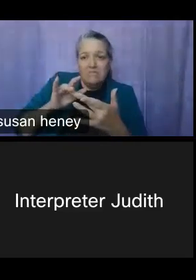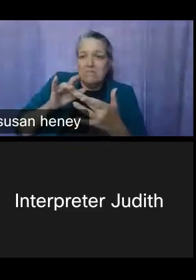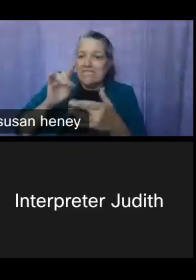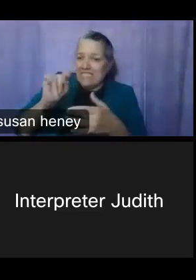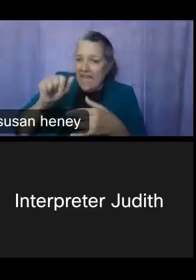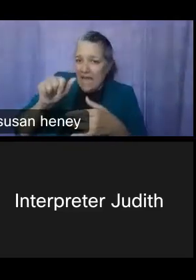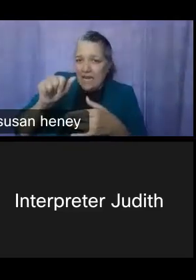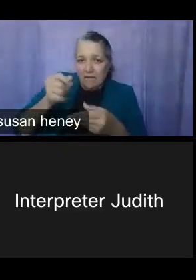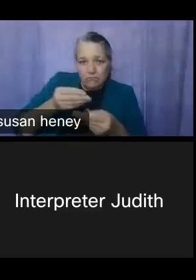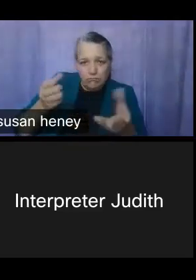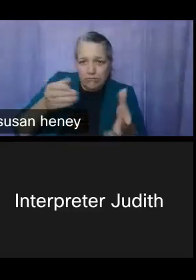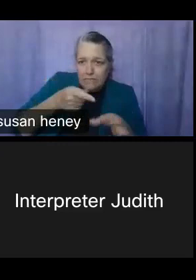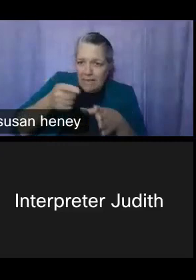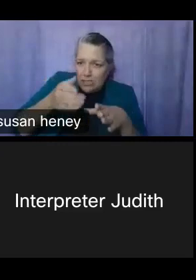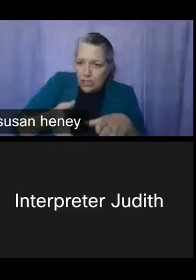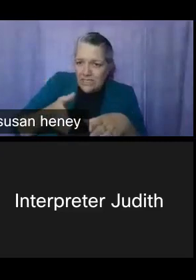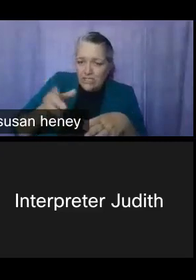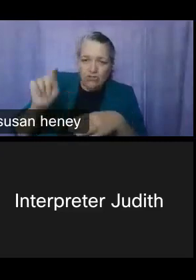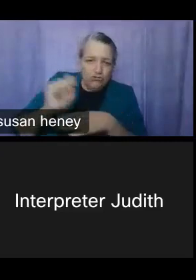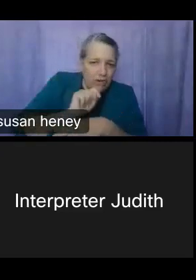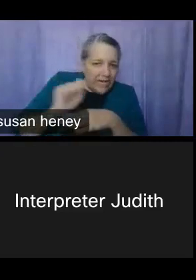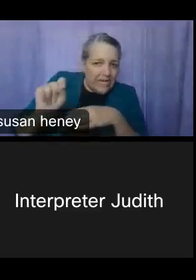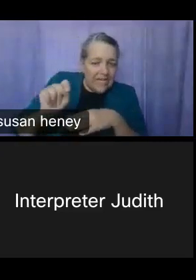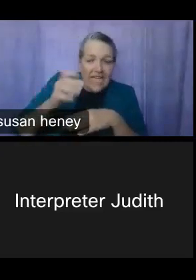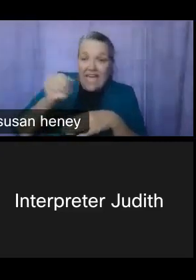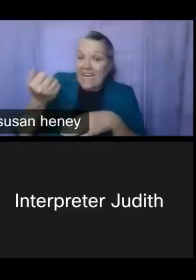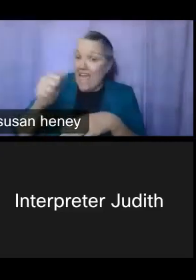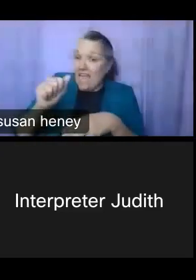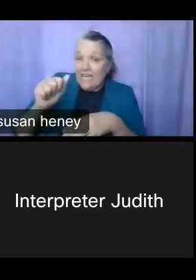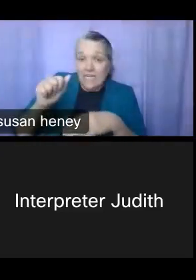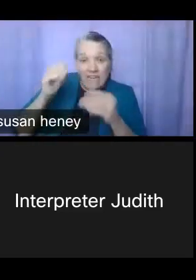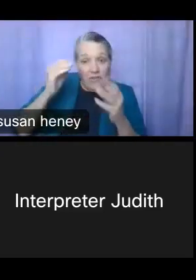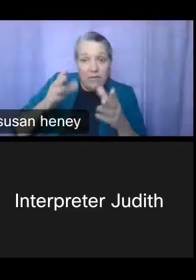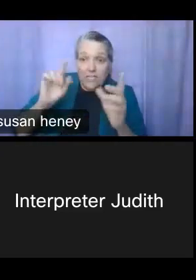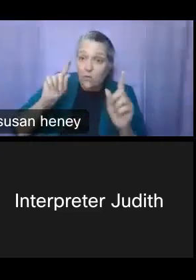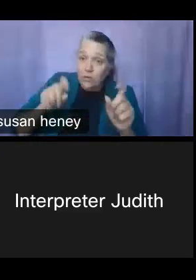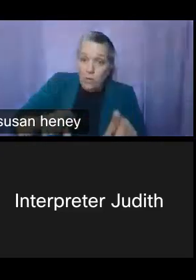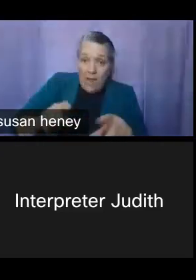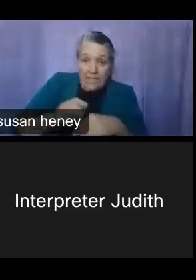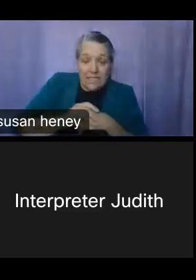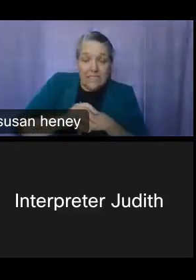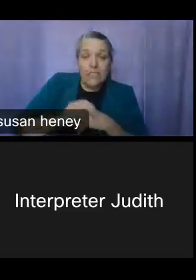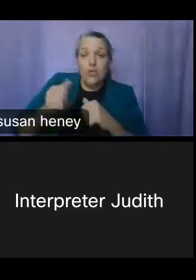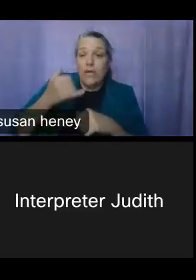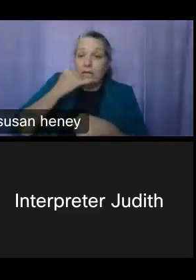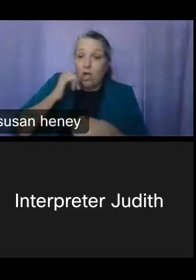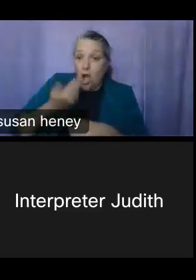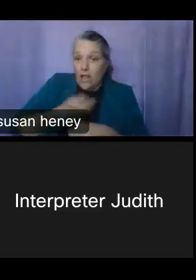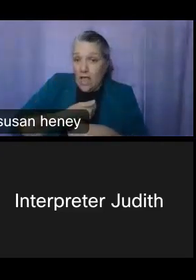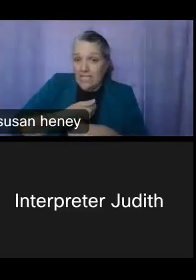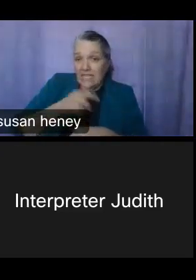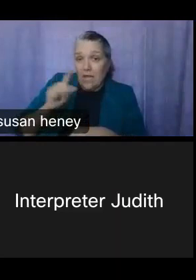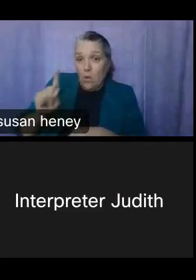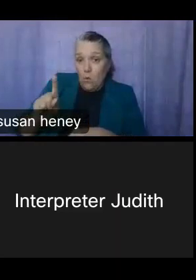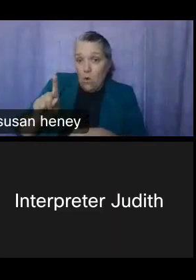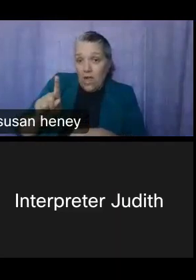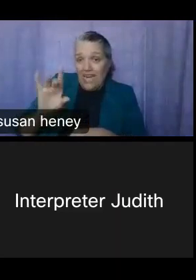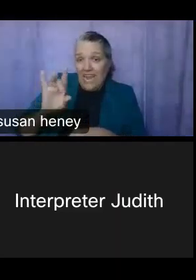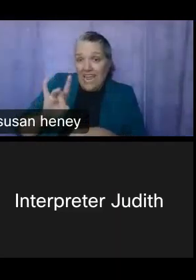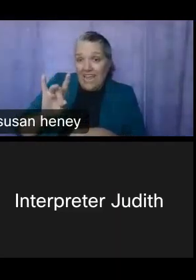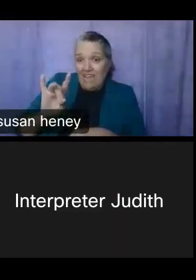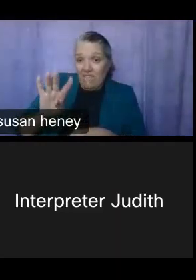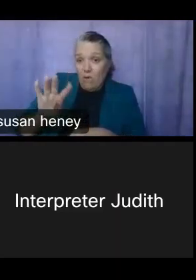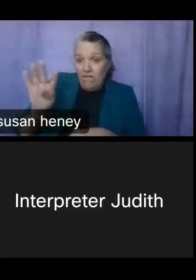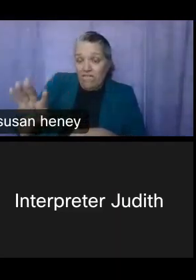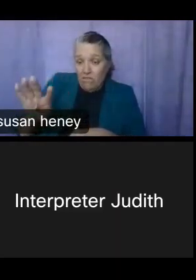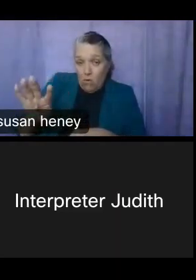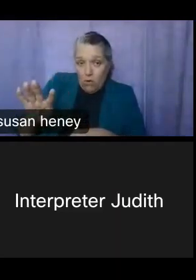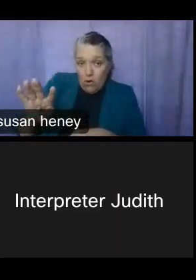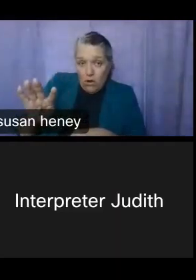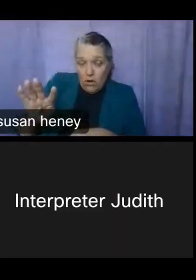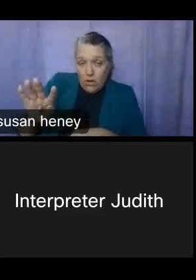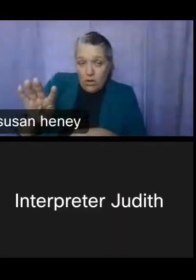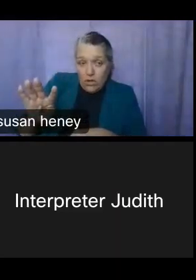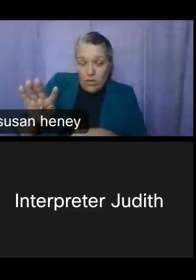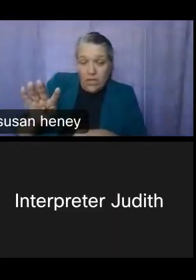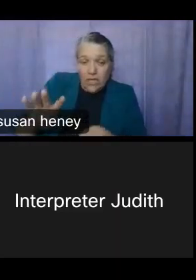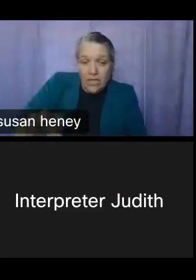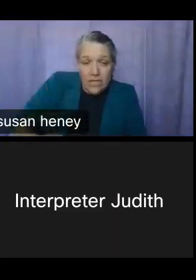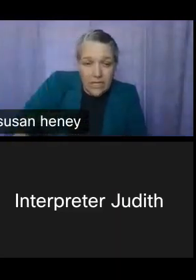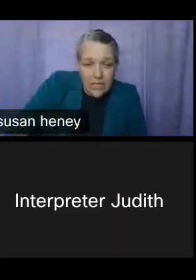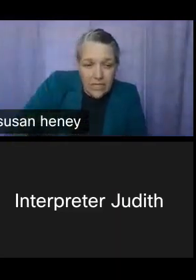different trainings and if you have a data request. And you can also call us at 1-844-ASK-DATA.